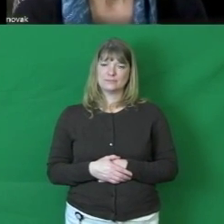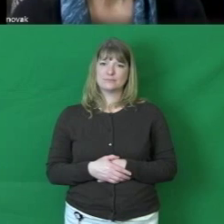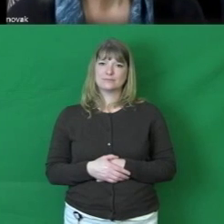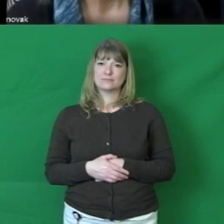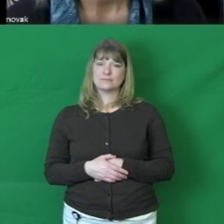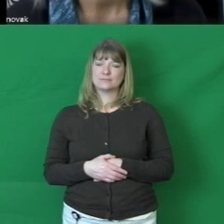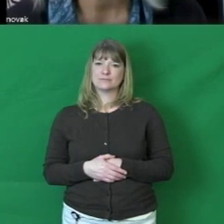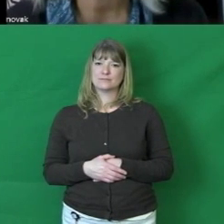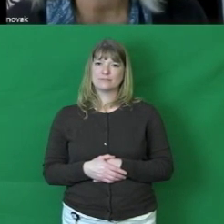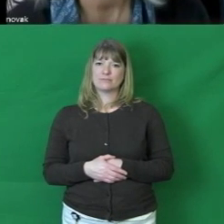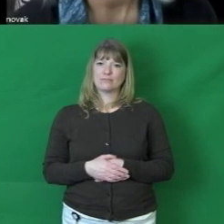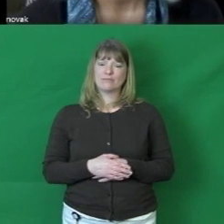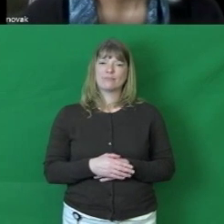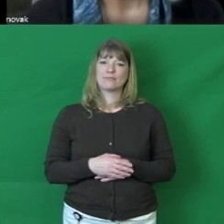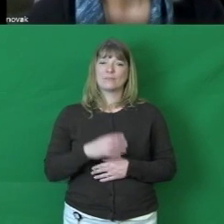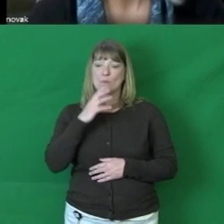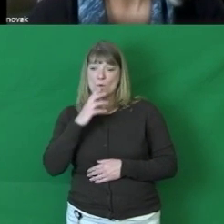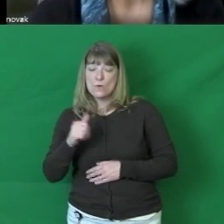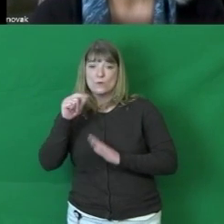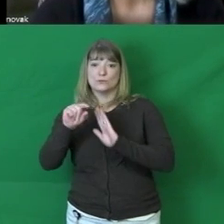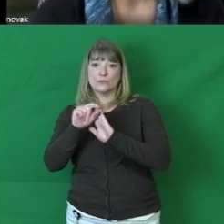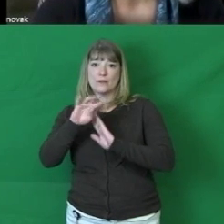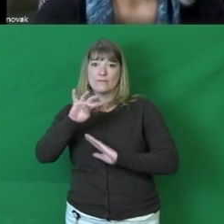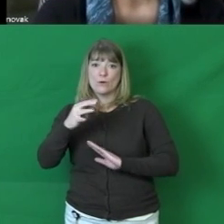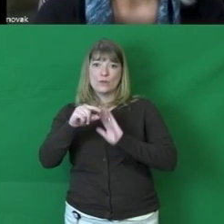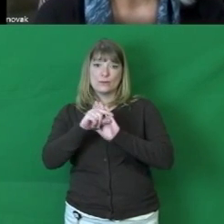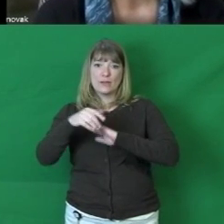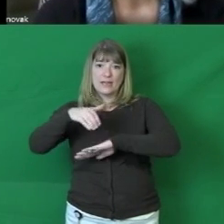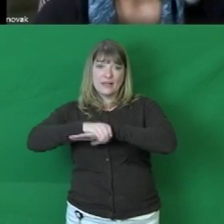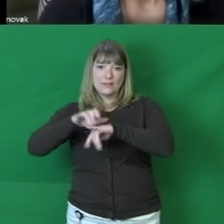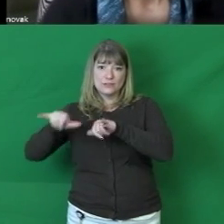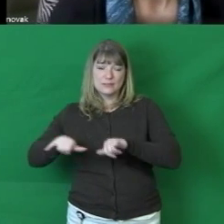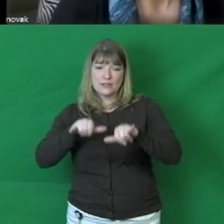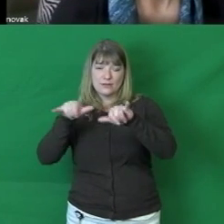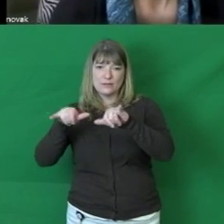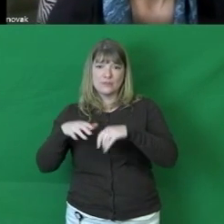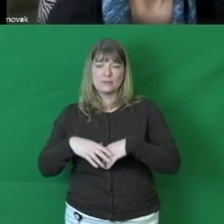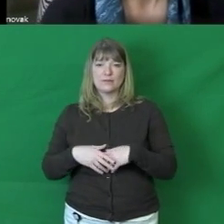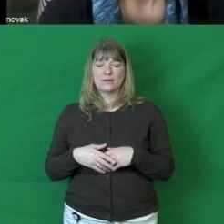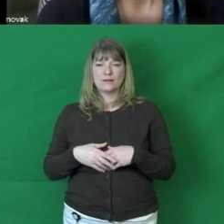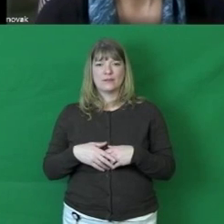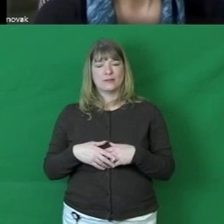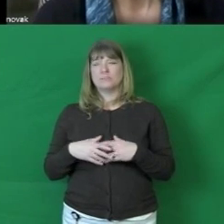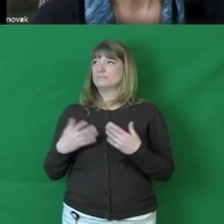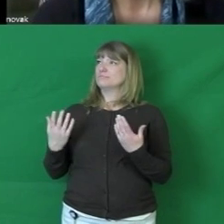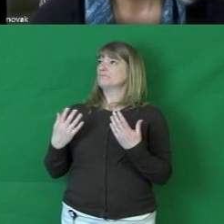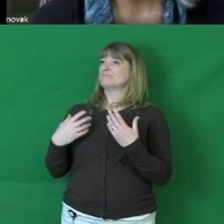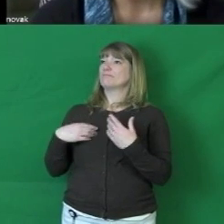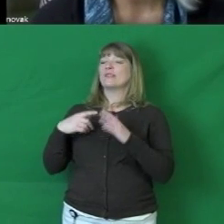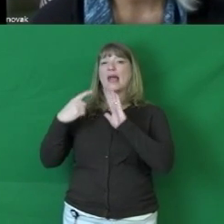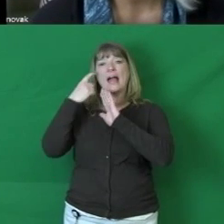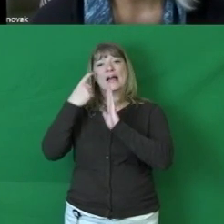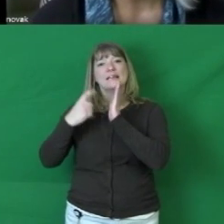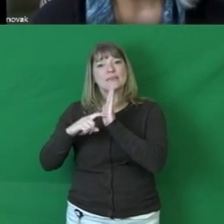Moving on to an older grade, fourth grade English standard, and a common standard is: Identify and